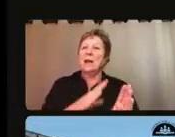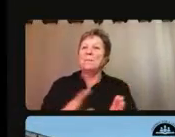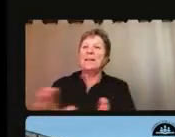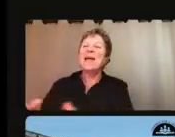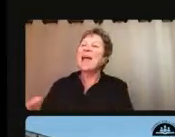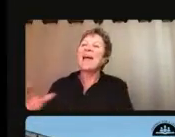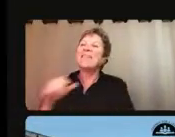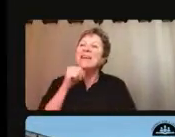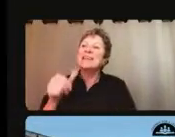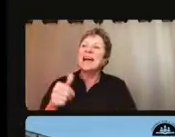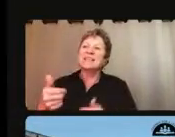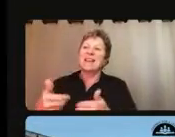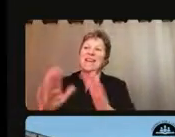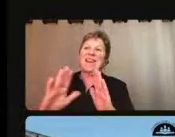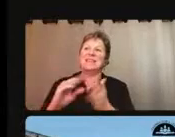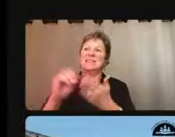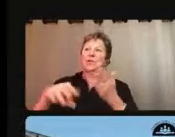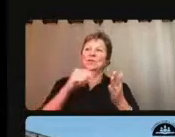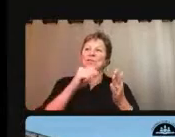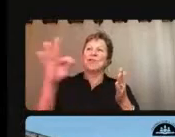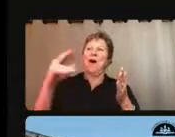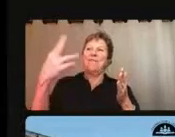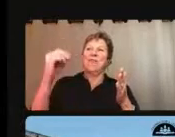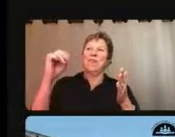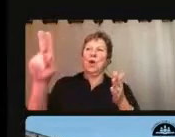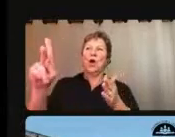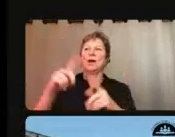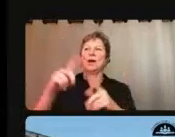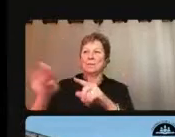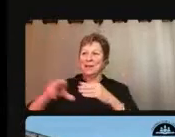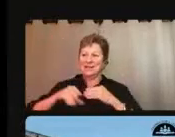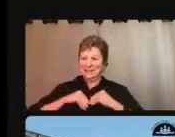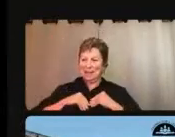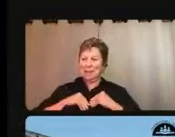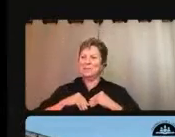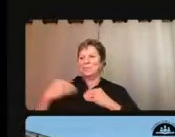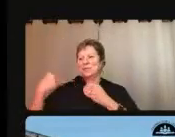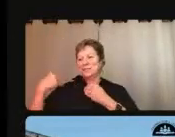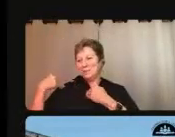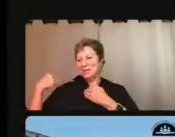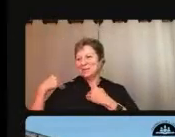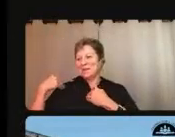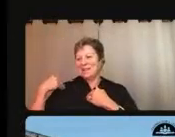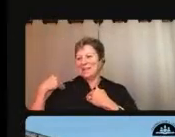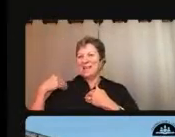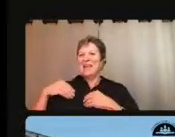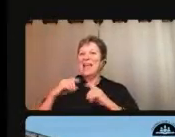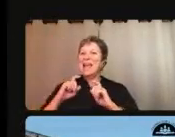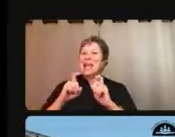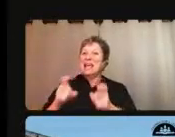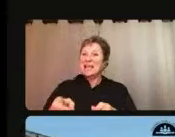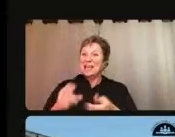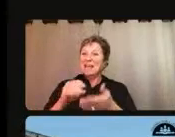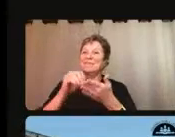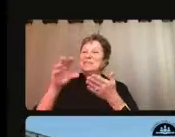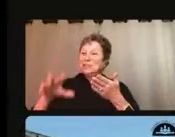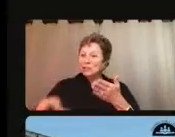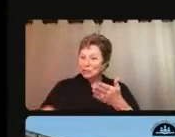ONS AT THE TIME OF THE NEGATIVE ACTION PLAN. IT DOESN'T LET STUDENTS OFF